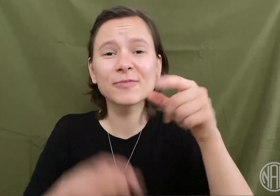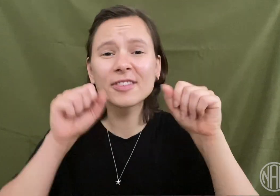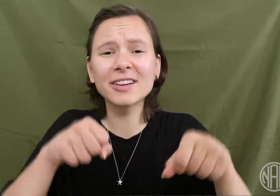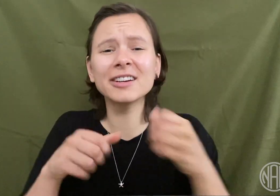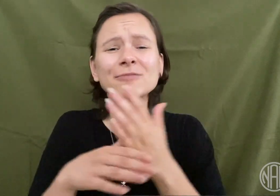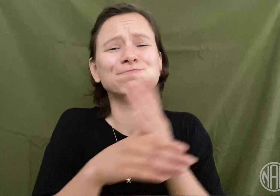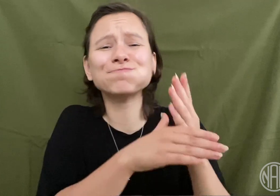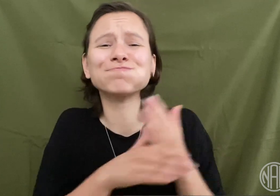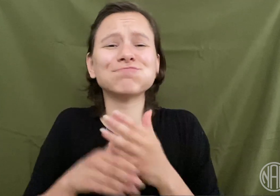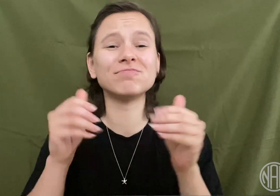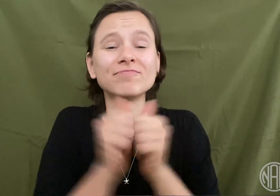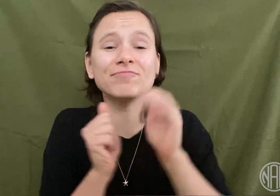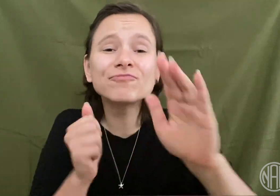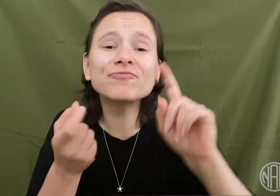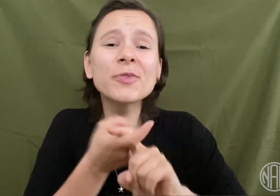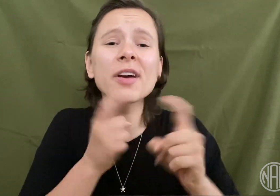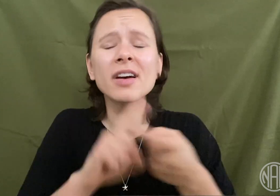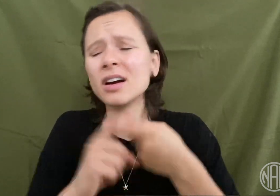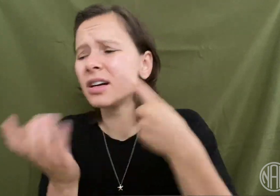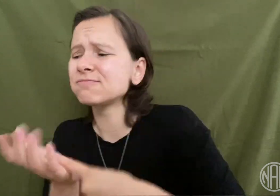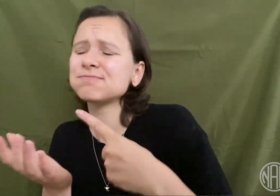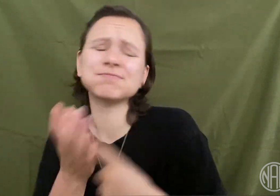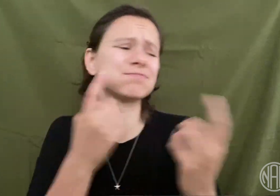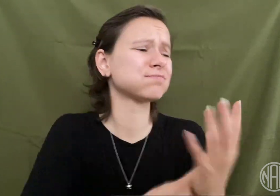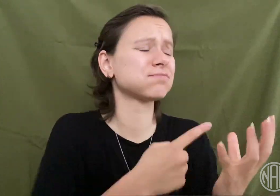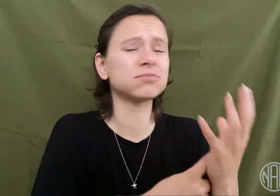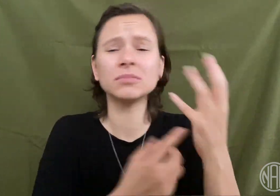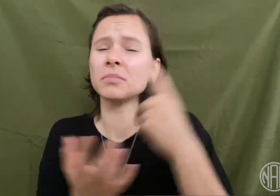And you can share them with your friends. This series will inspire discussions and